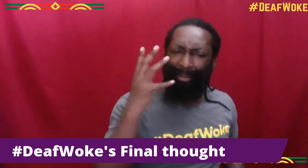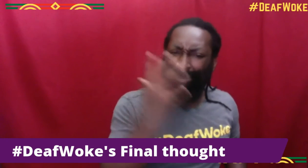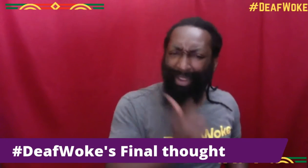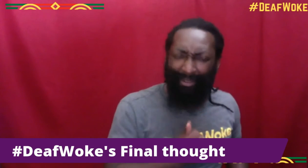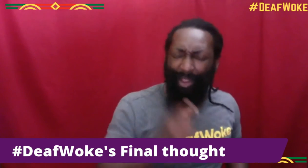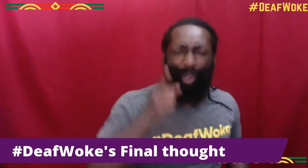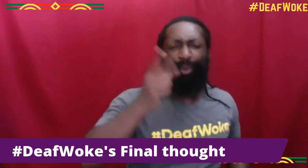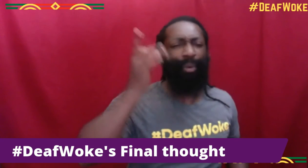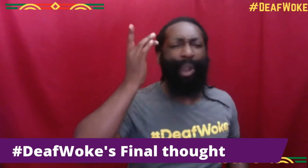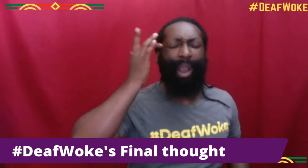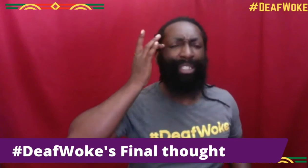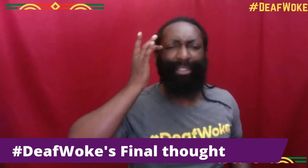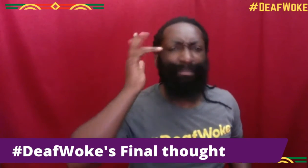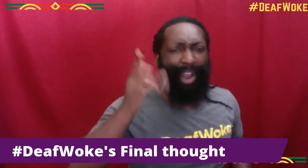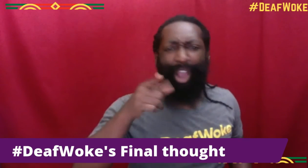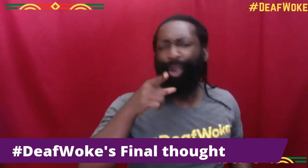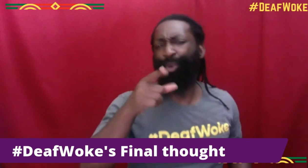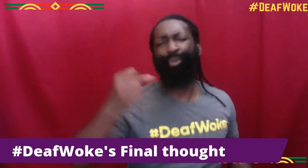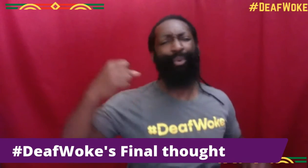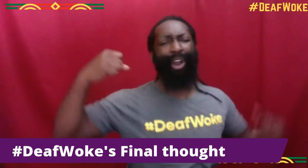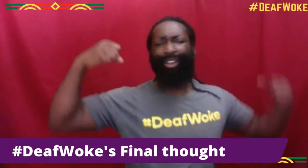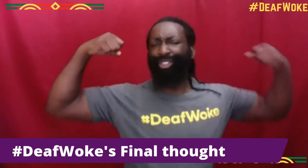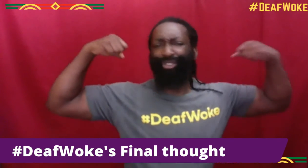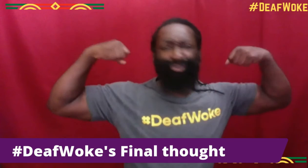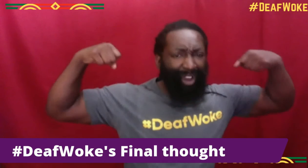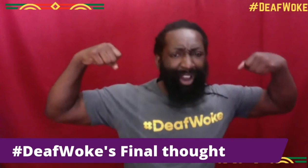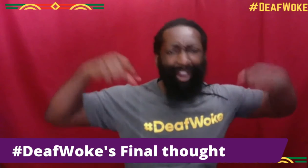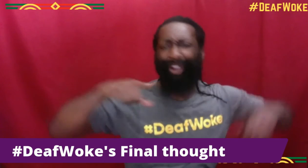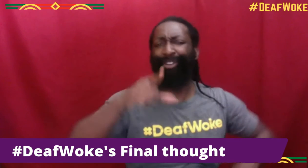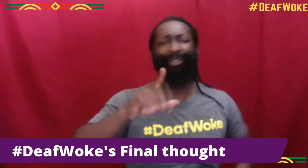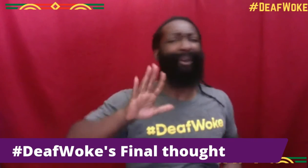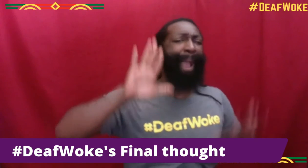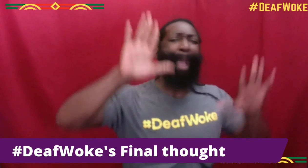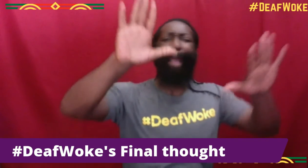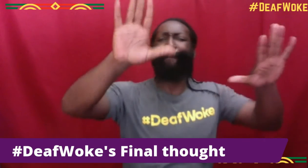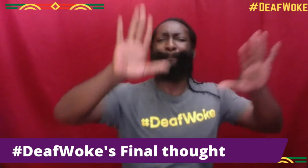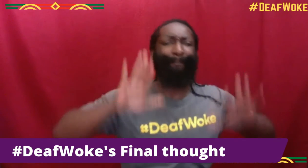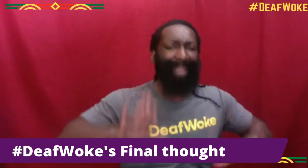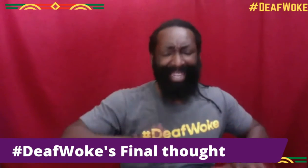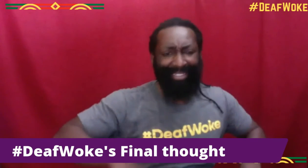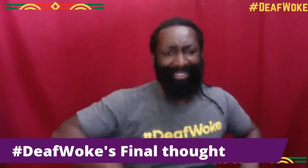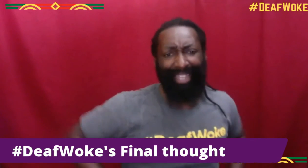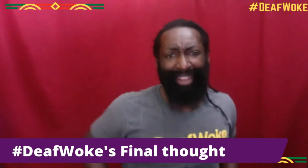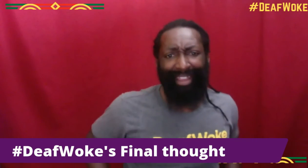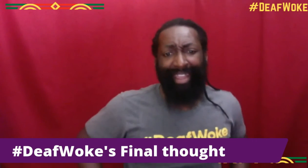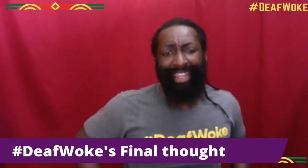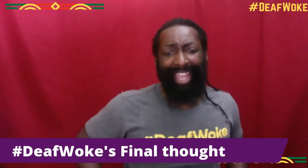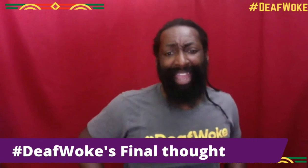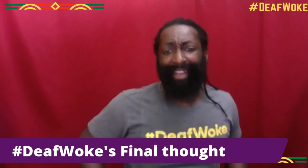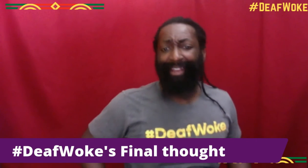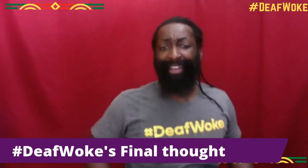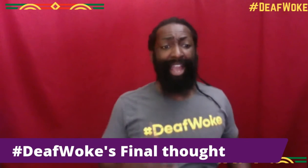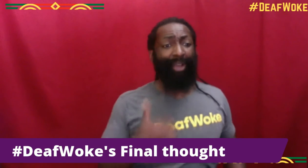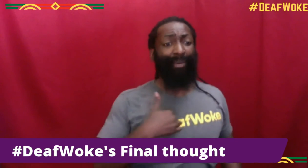So the truth is you are beautiful, you are smart, you are strong, you are incredible.